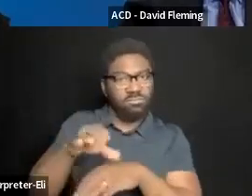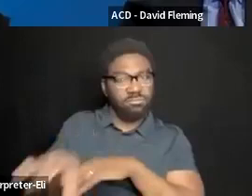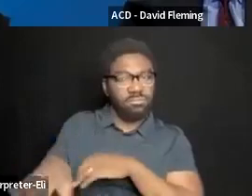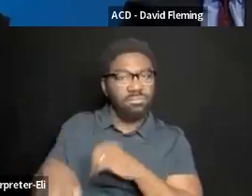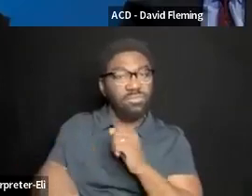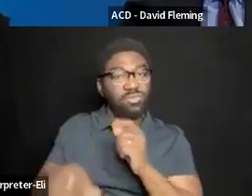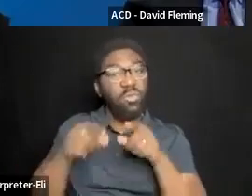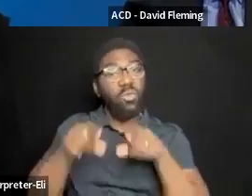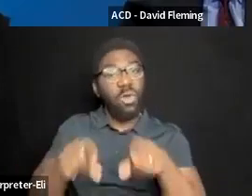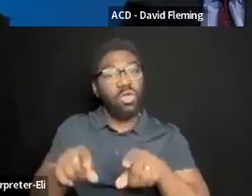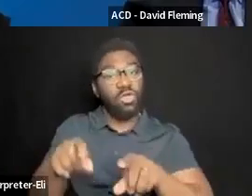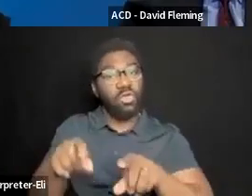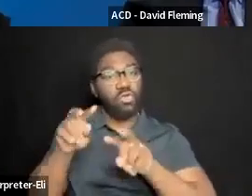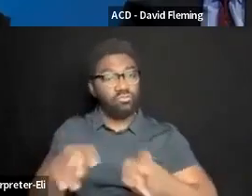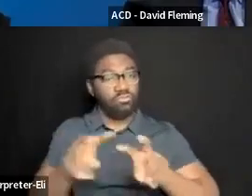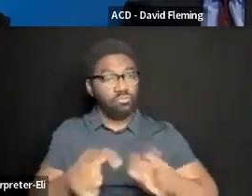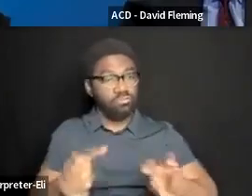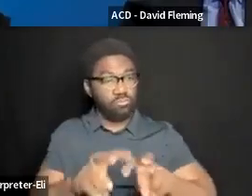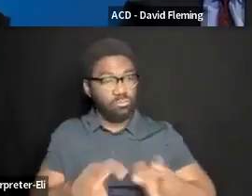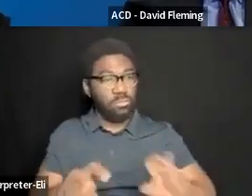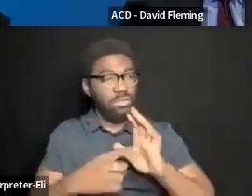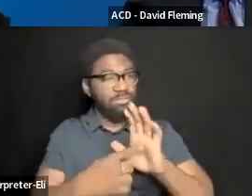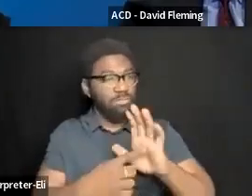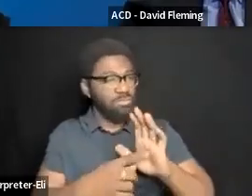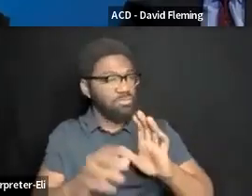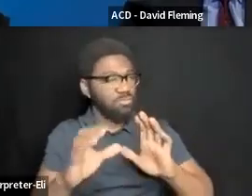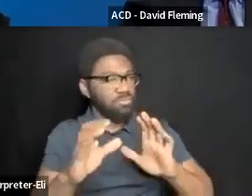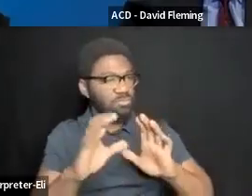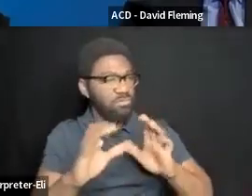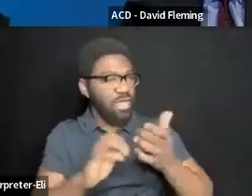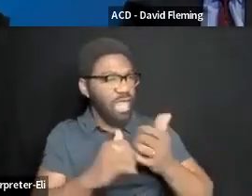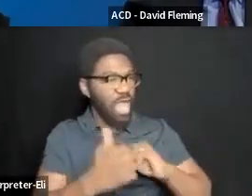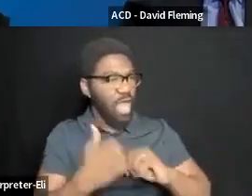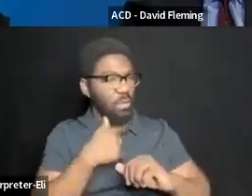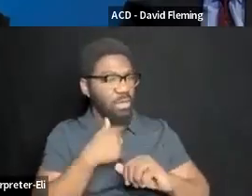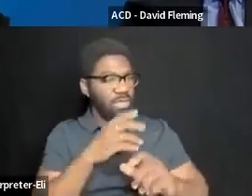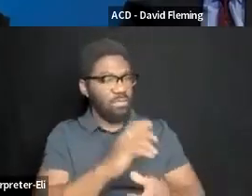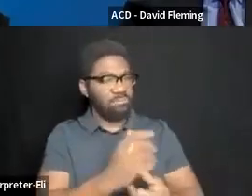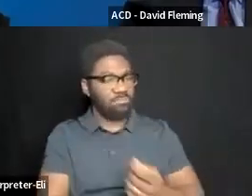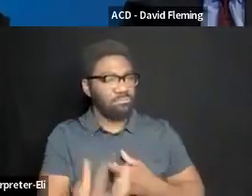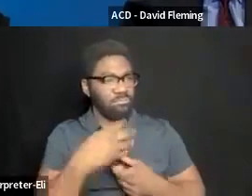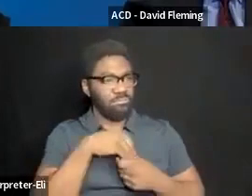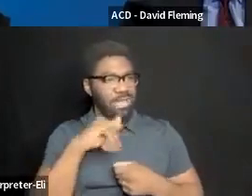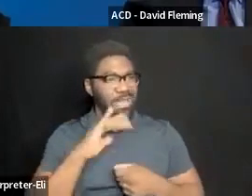for how you do community engagement in a way that actually informs decision making in addition to allocation of resources, because I think it's both.